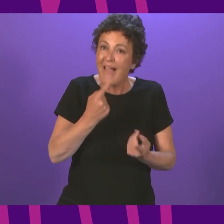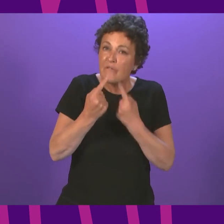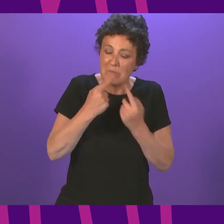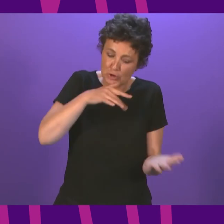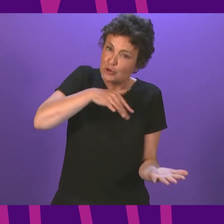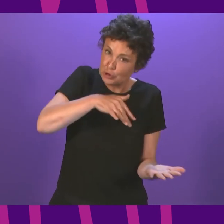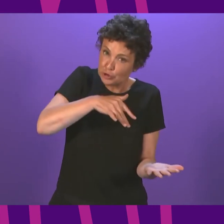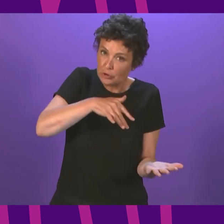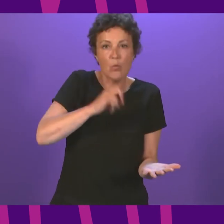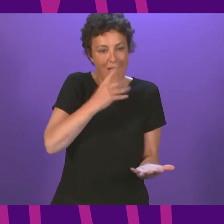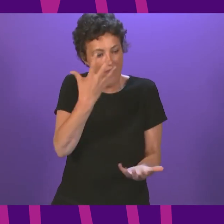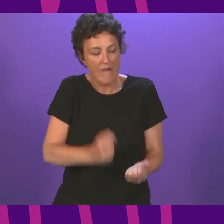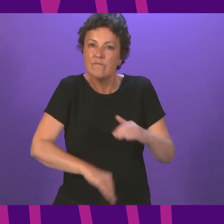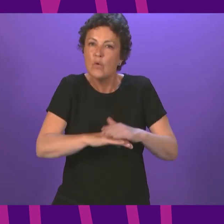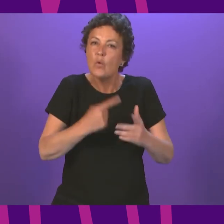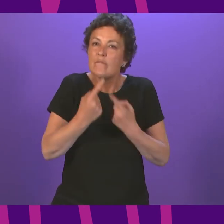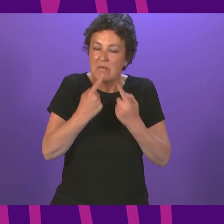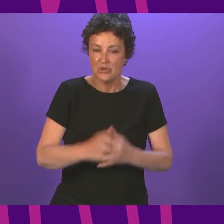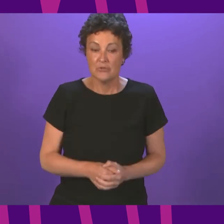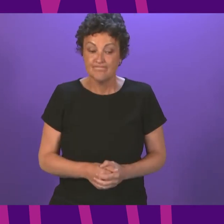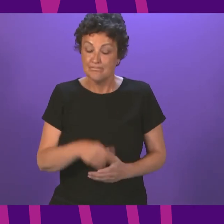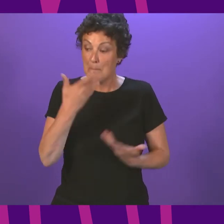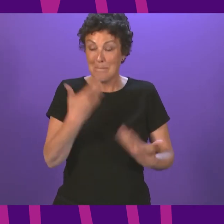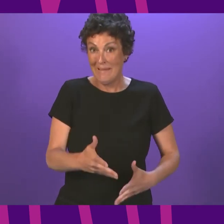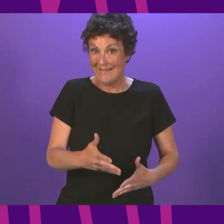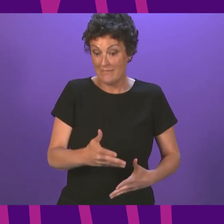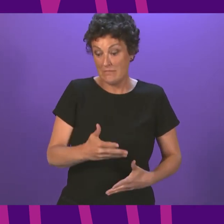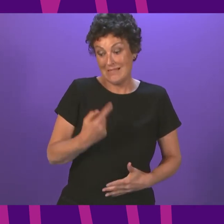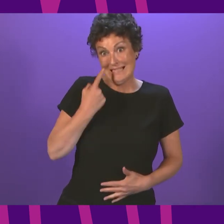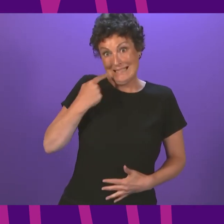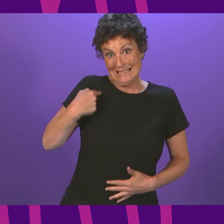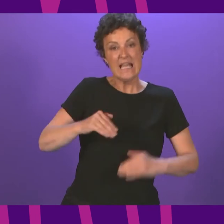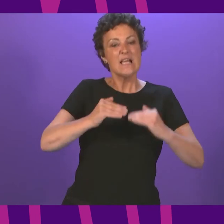In considering the amendments on reporting that were lodged yesterday at stage 2, my